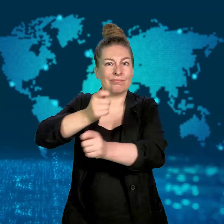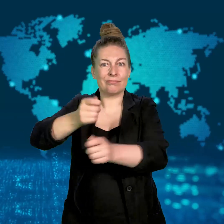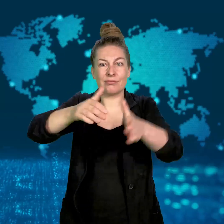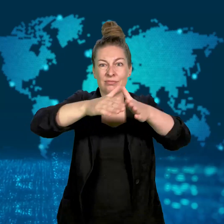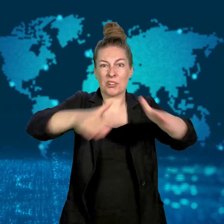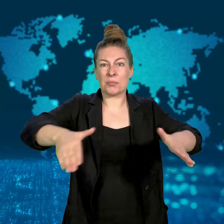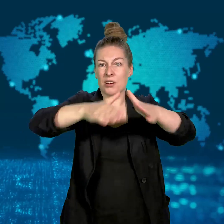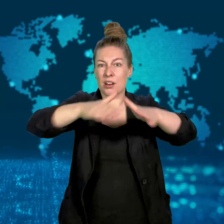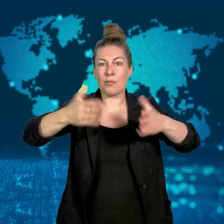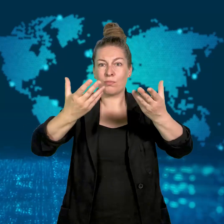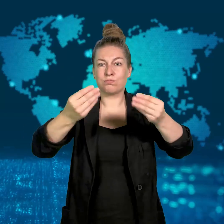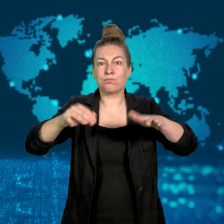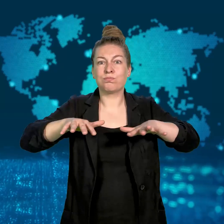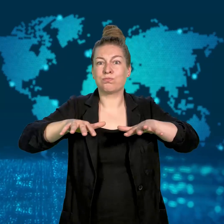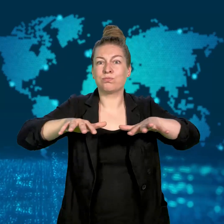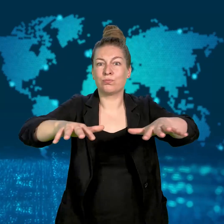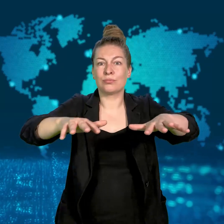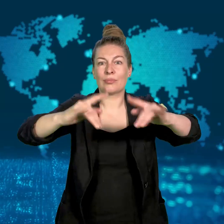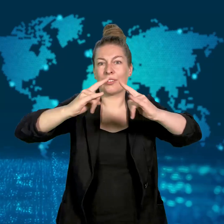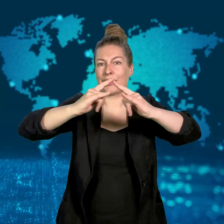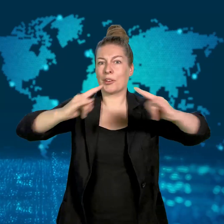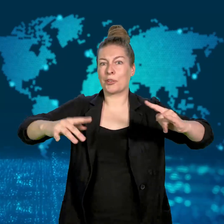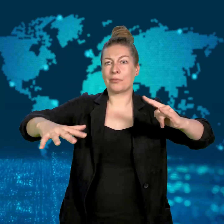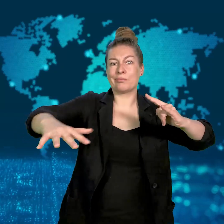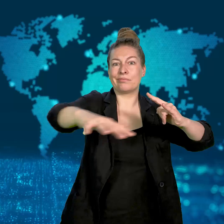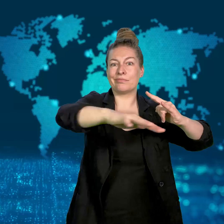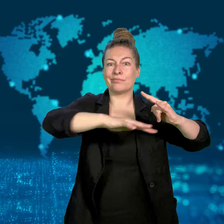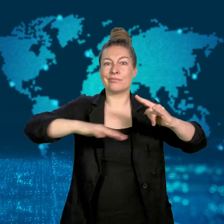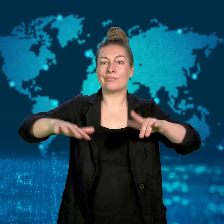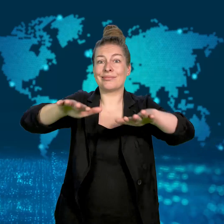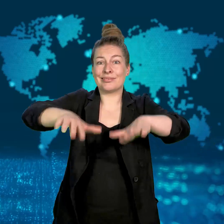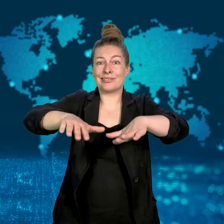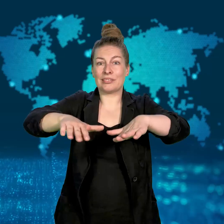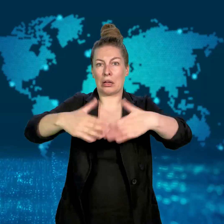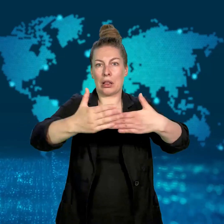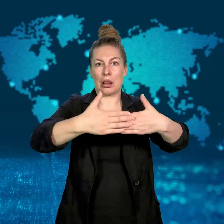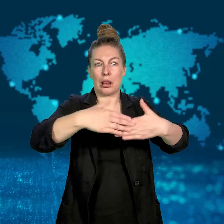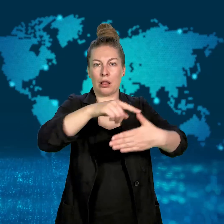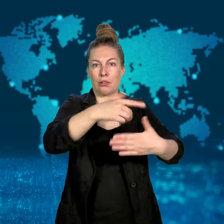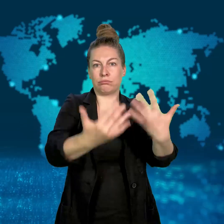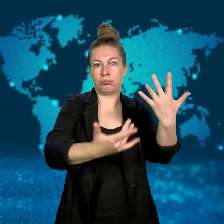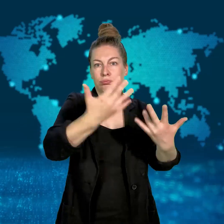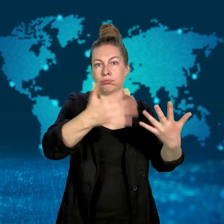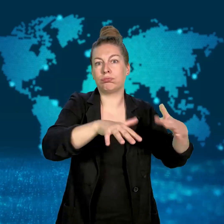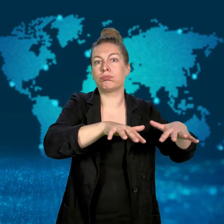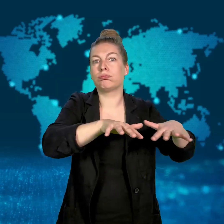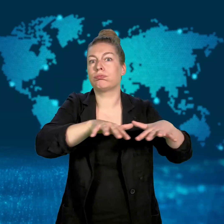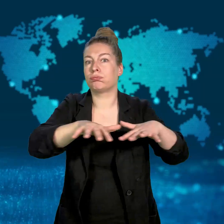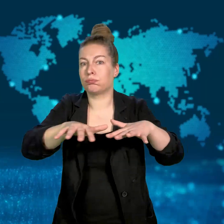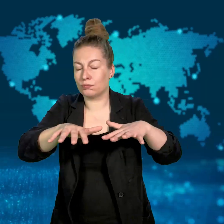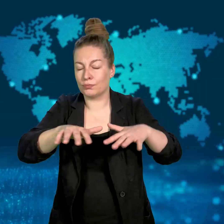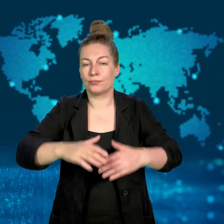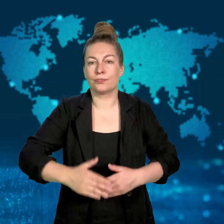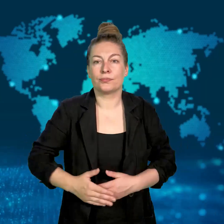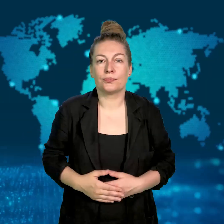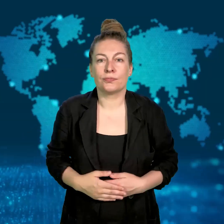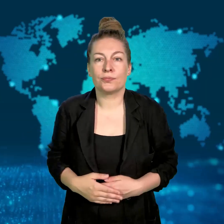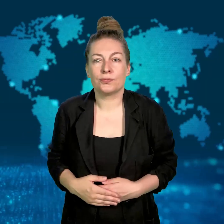Many people were rushed to the hospital,